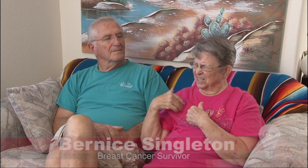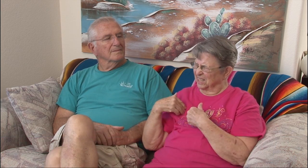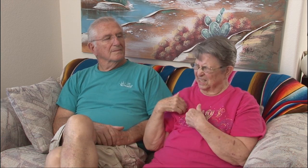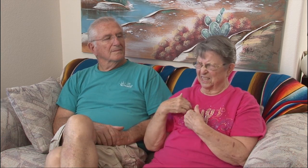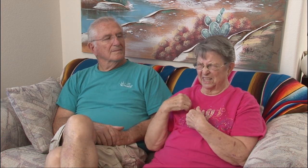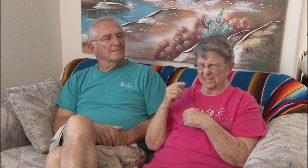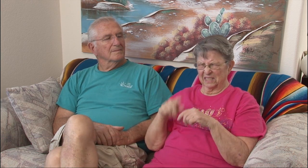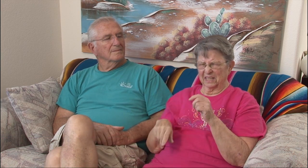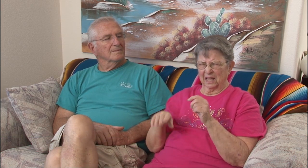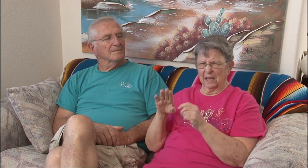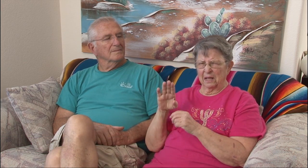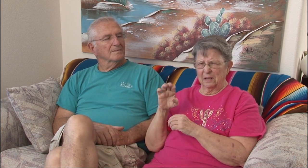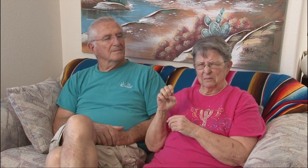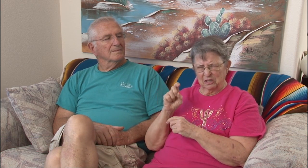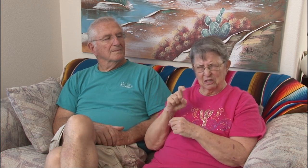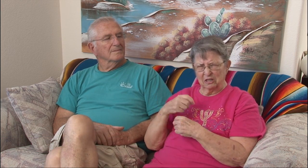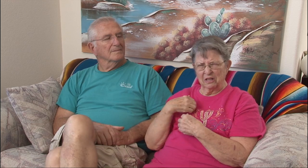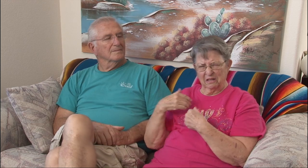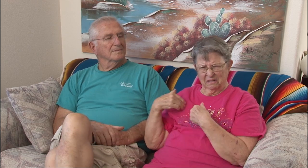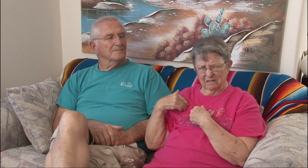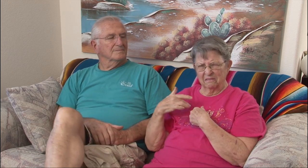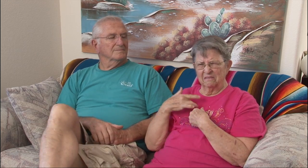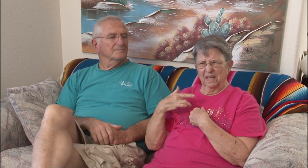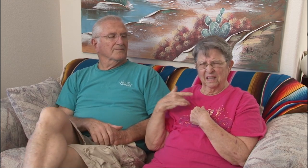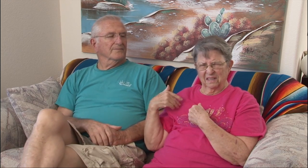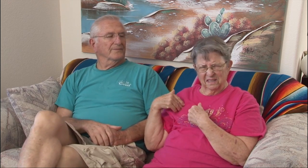I felt a hard lump. I thought it couldn't be!”